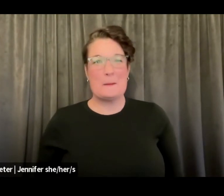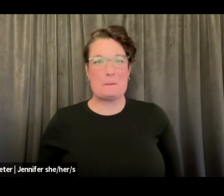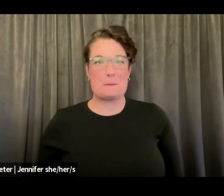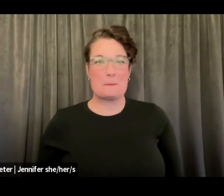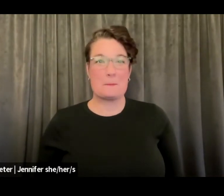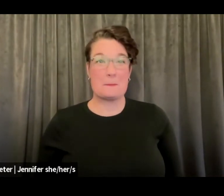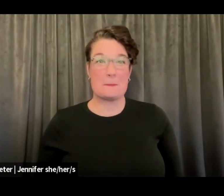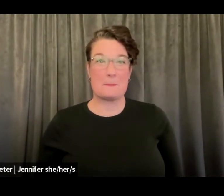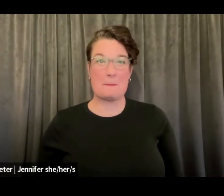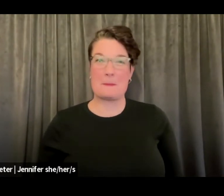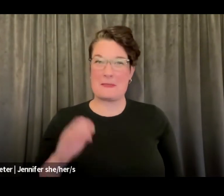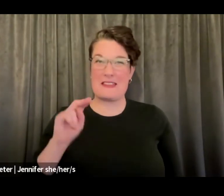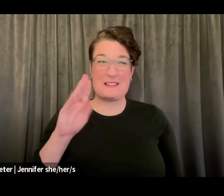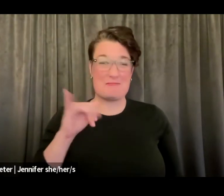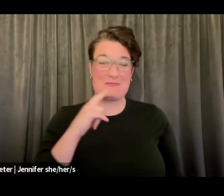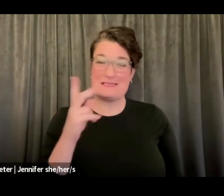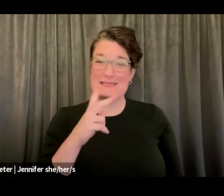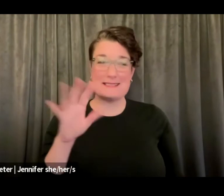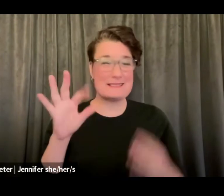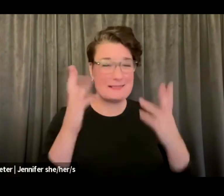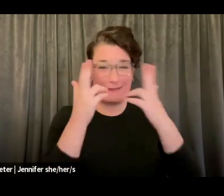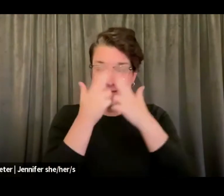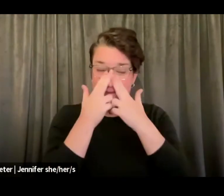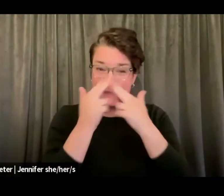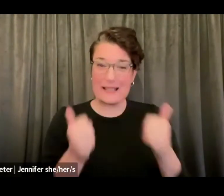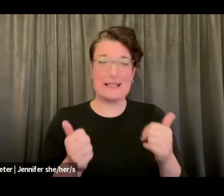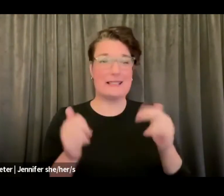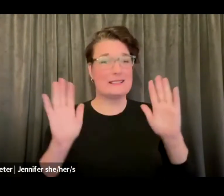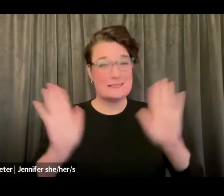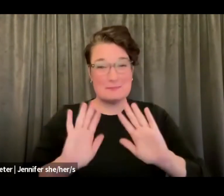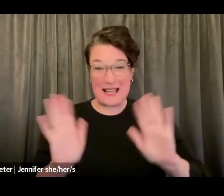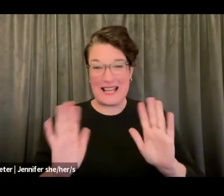Nomy: you guys are a hoot Bye Bye